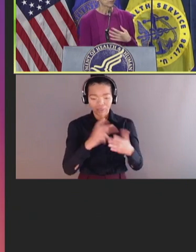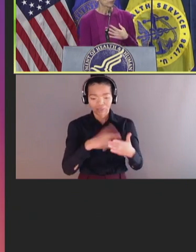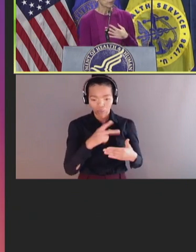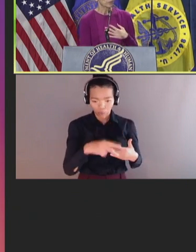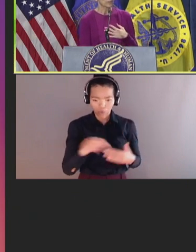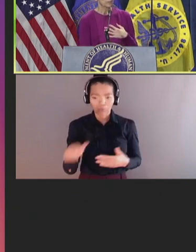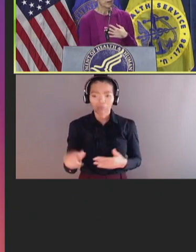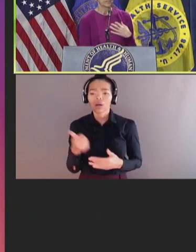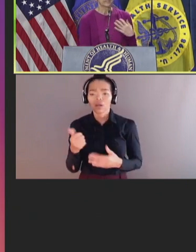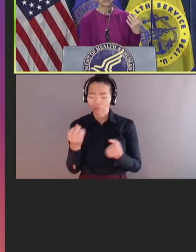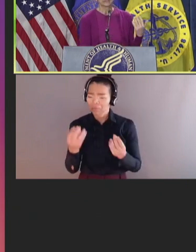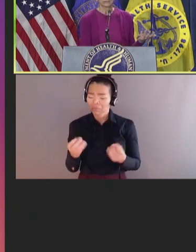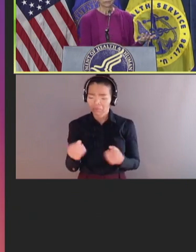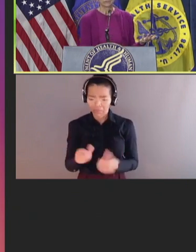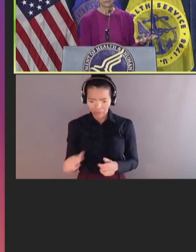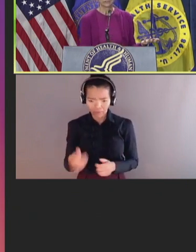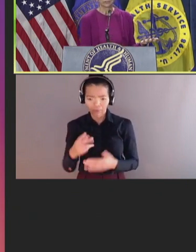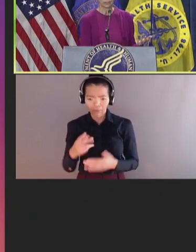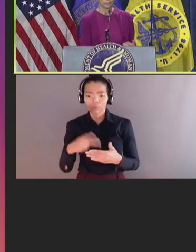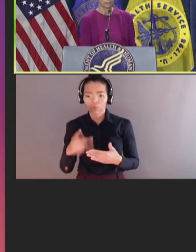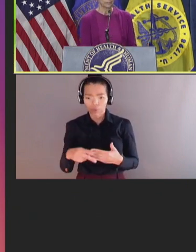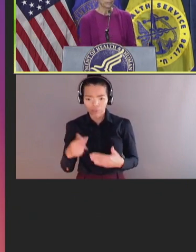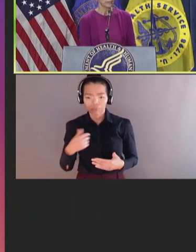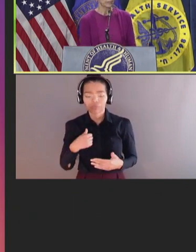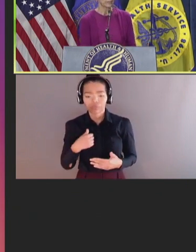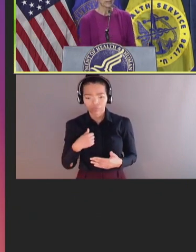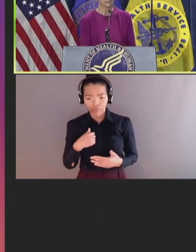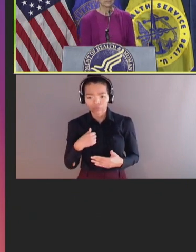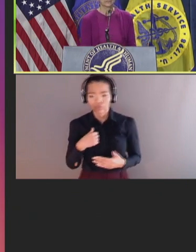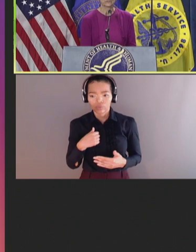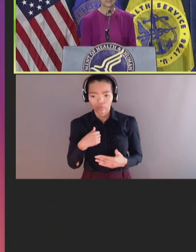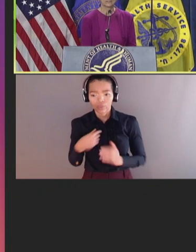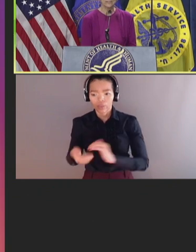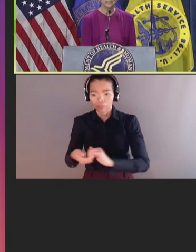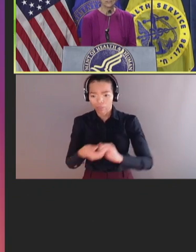personally part in a research and partner in the Equity-First Vaccine Initiative,